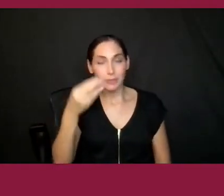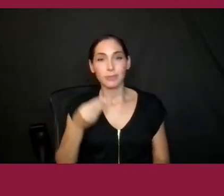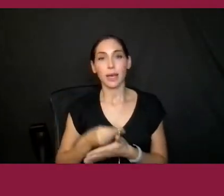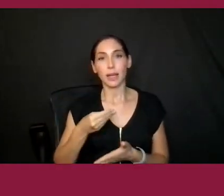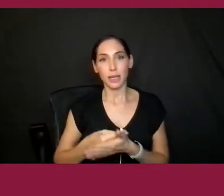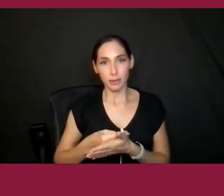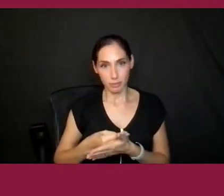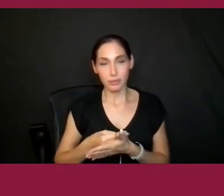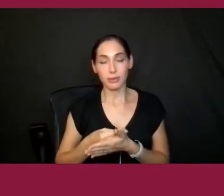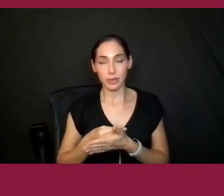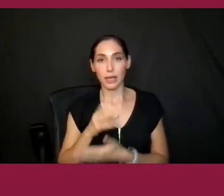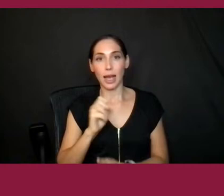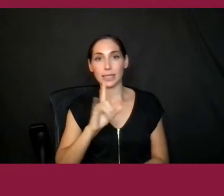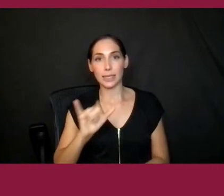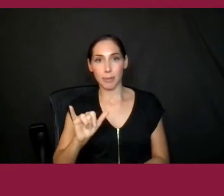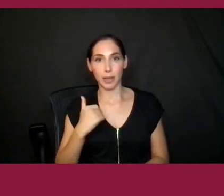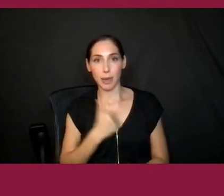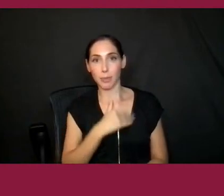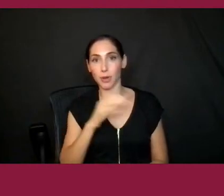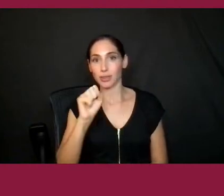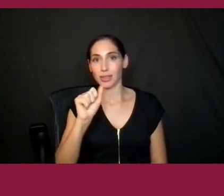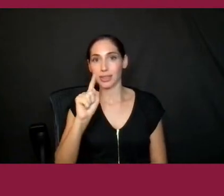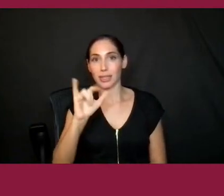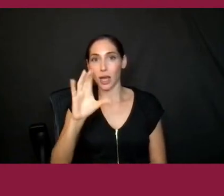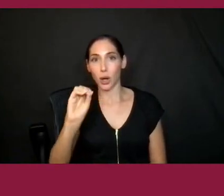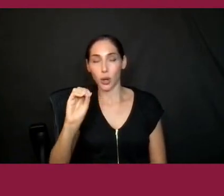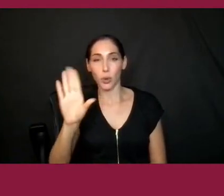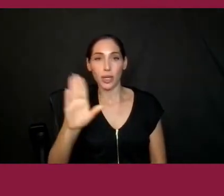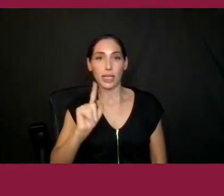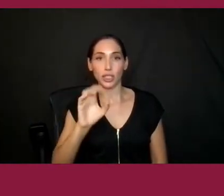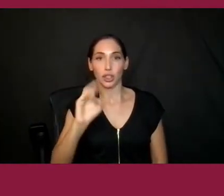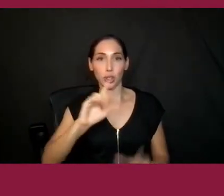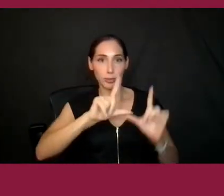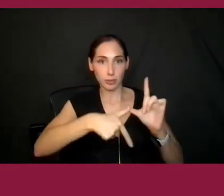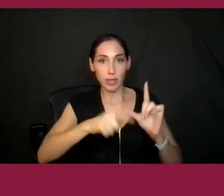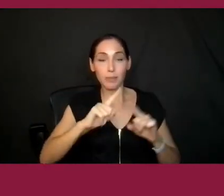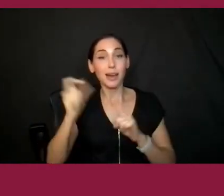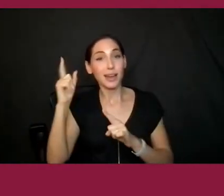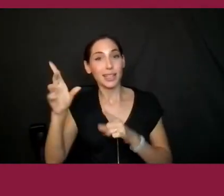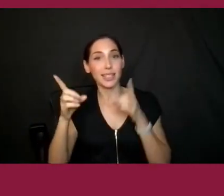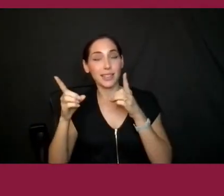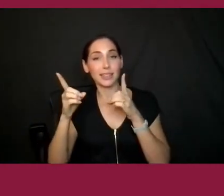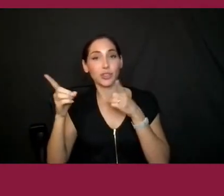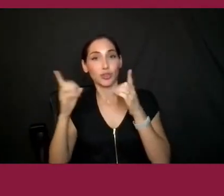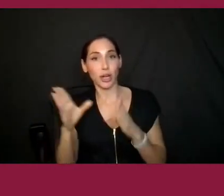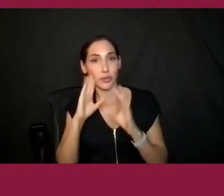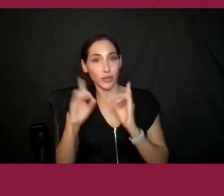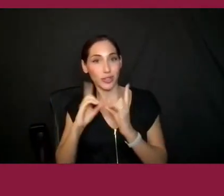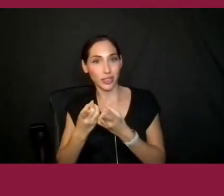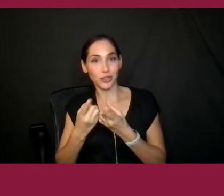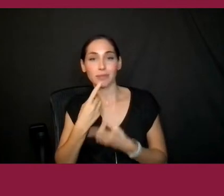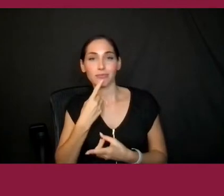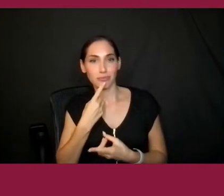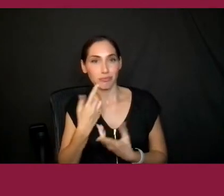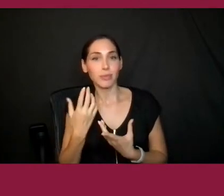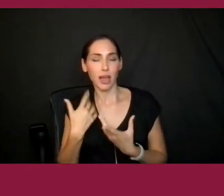Assemblymember Santiago has termed out, but his district director has indicated that he wants to reintroduce